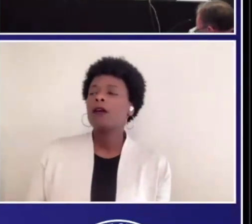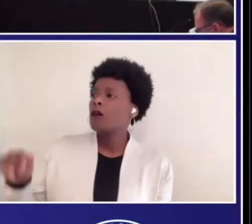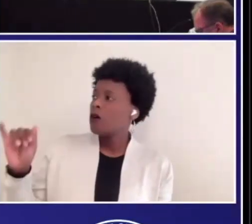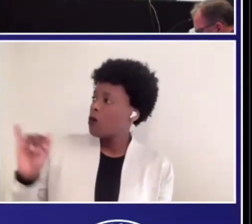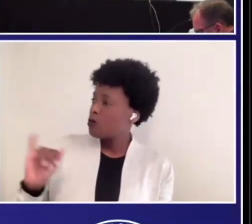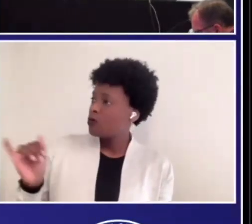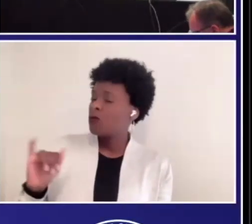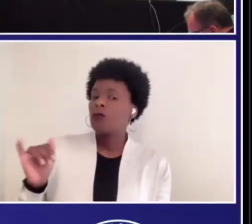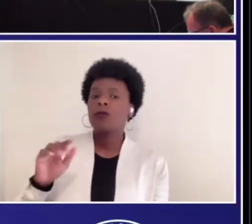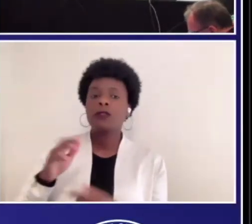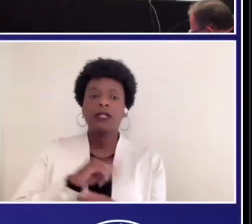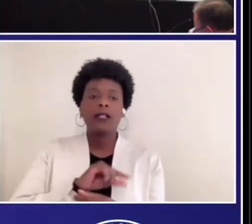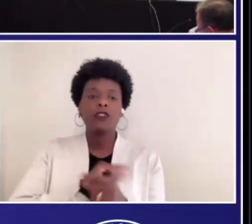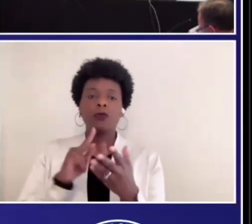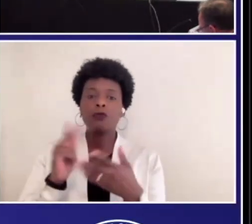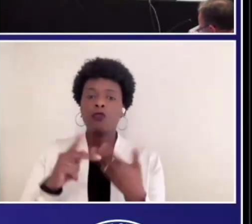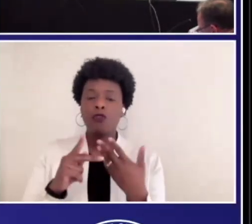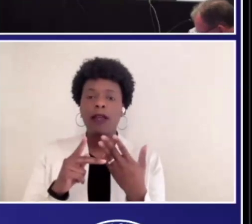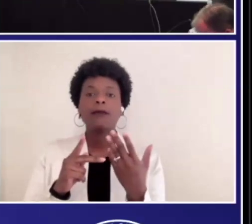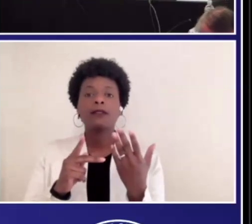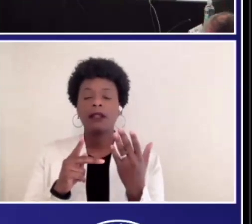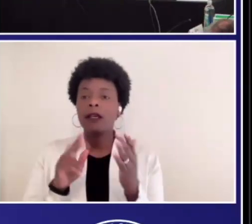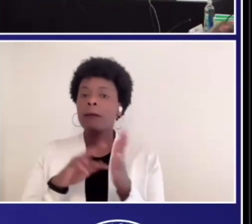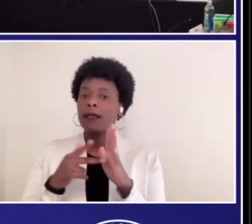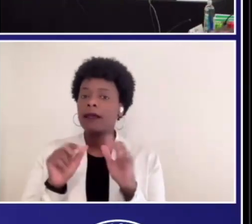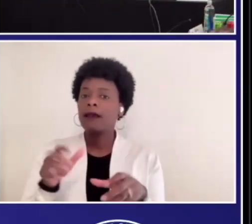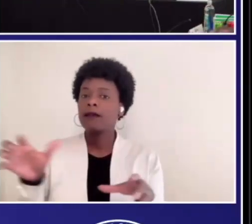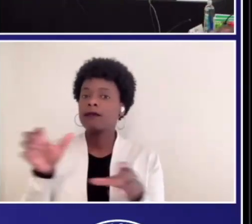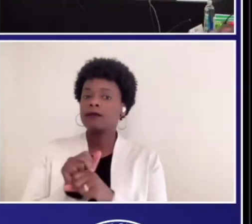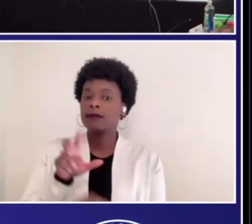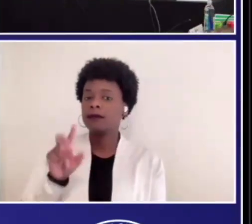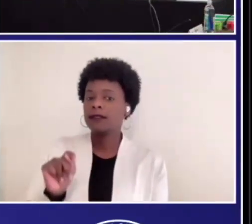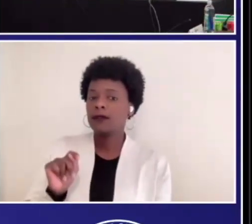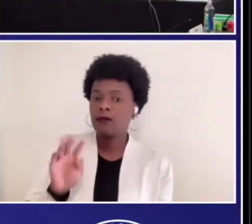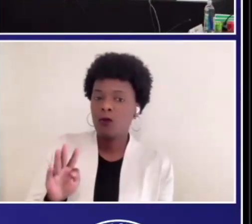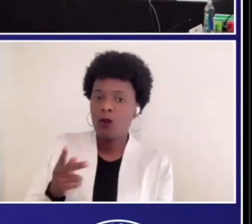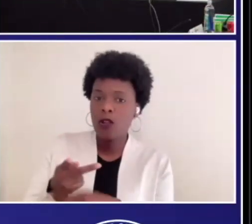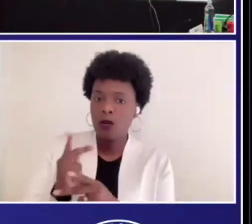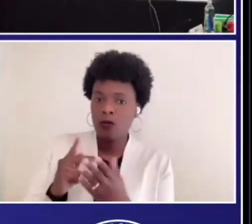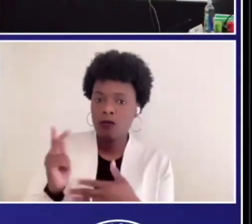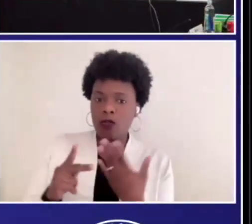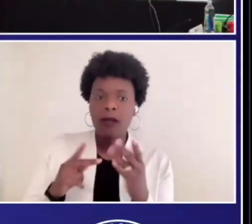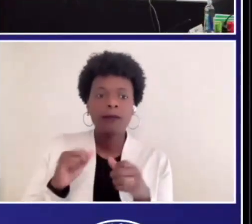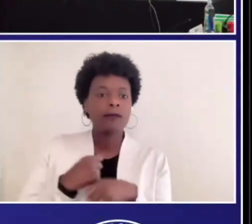those are the programs that qualify for the Title IV Loan program, so that would make sense that the institutional loan limits would apply to